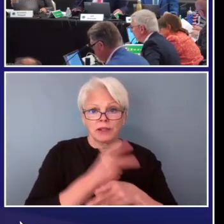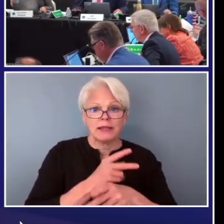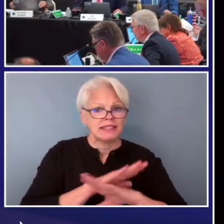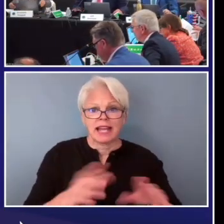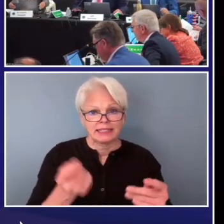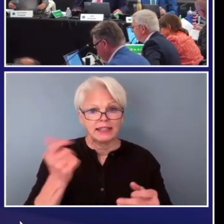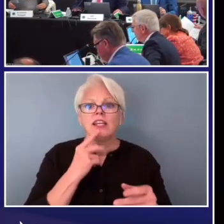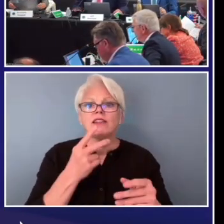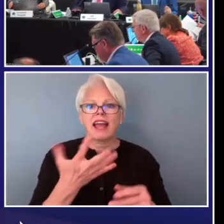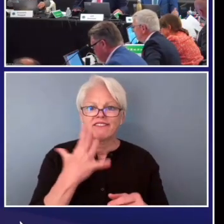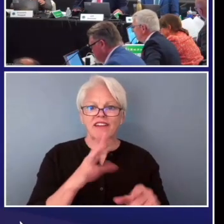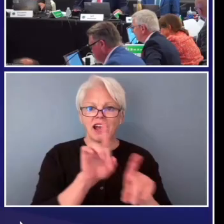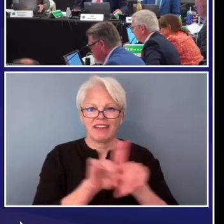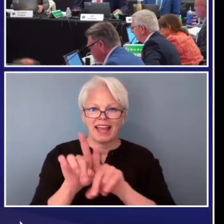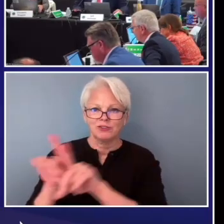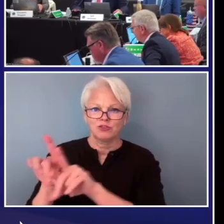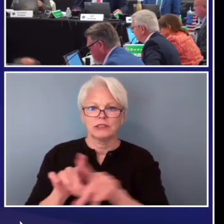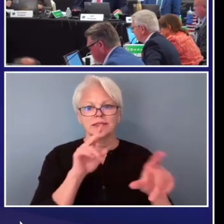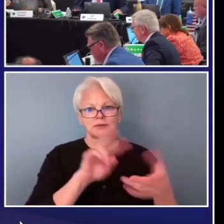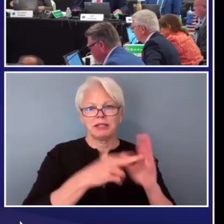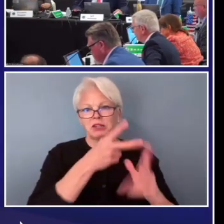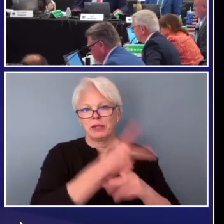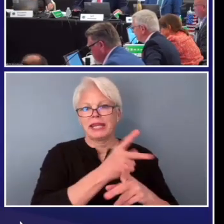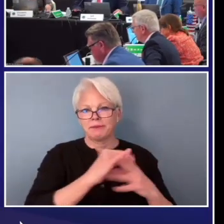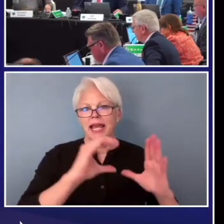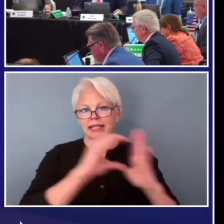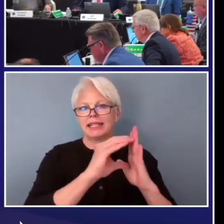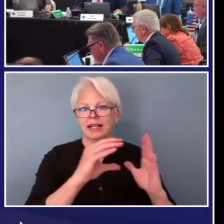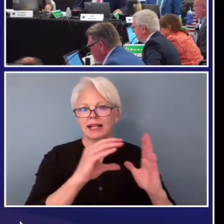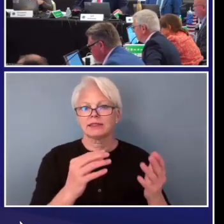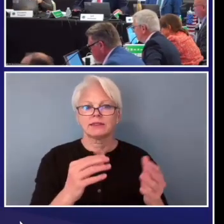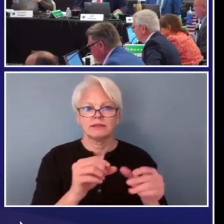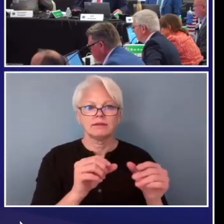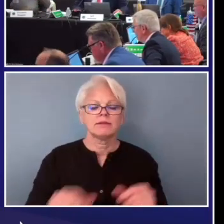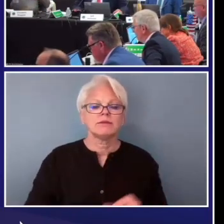So I'll give you time if you want to, if you want to read along to, to pull that up.